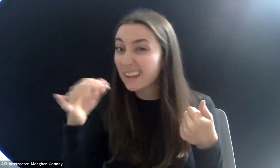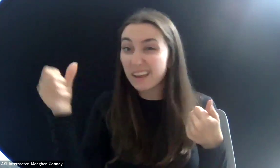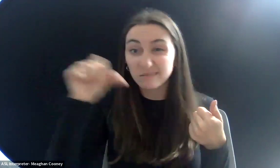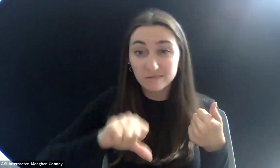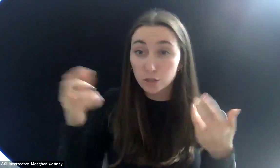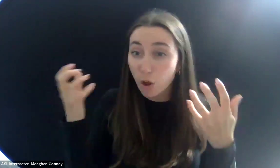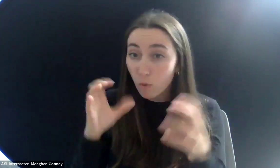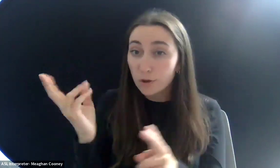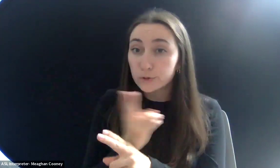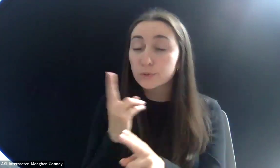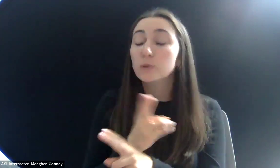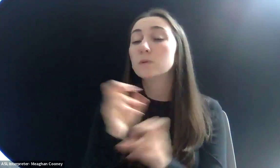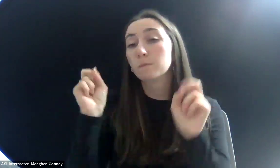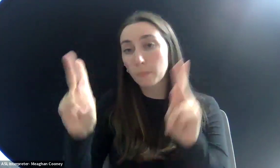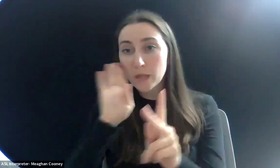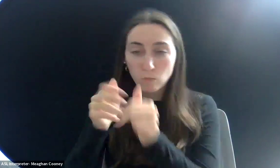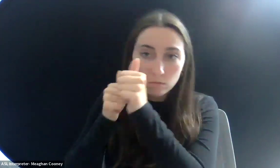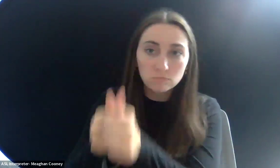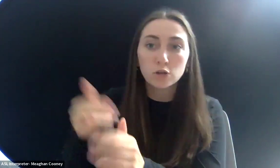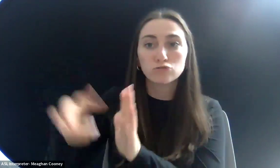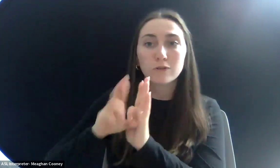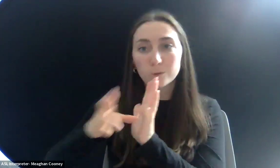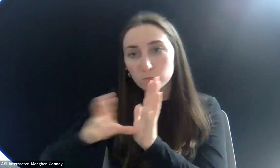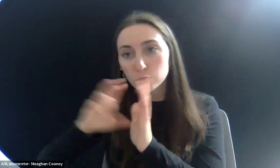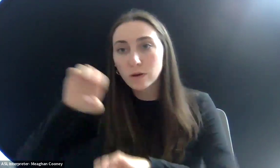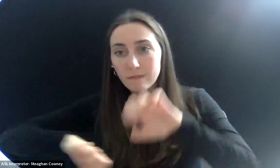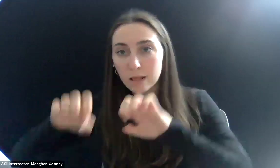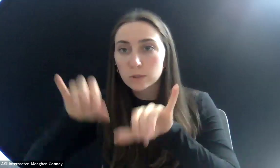alternative choice that you have in mind might be just as good.